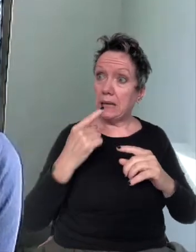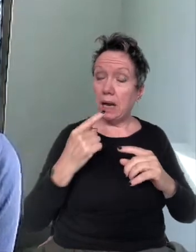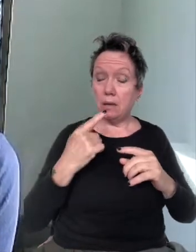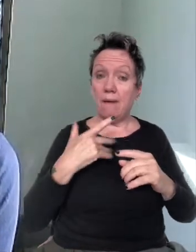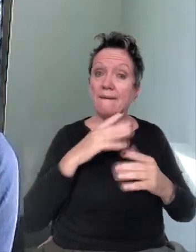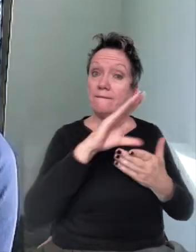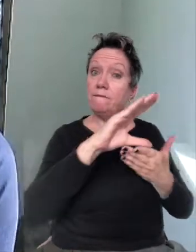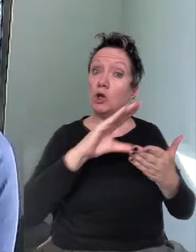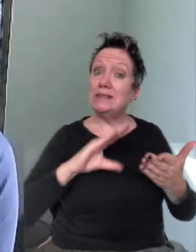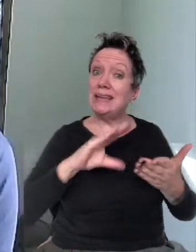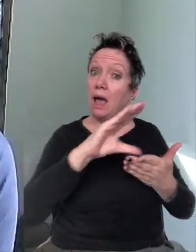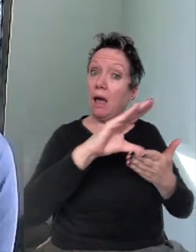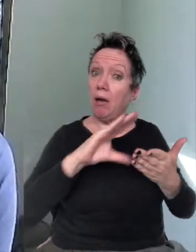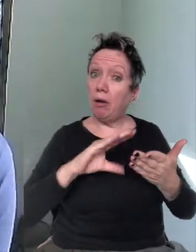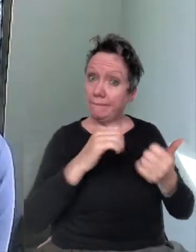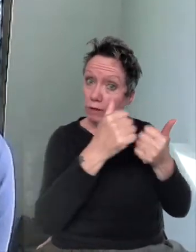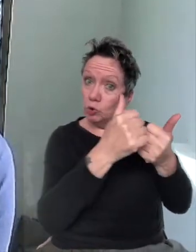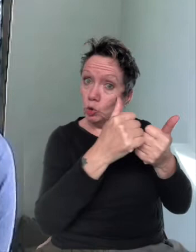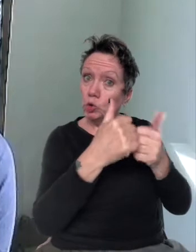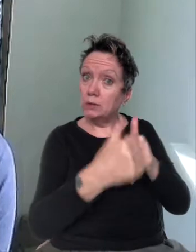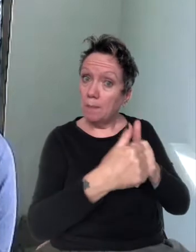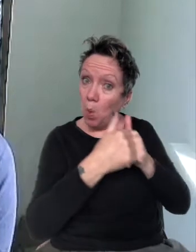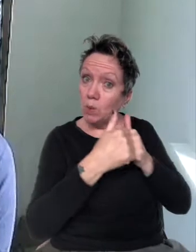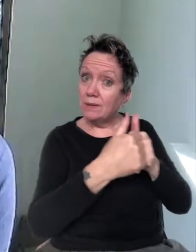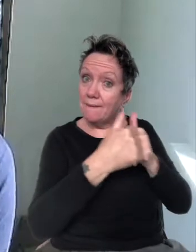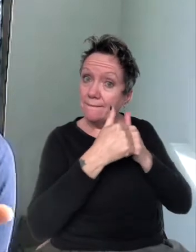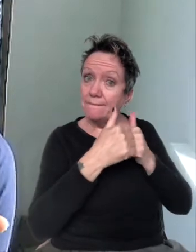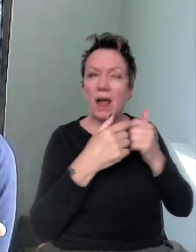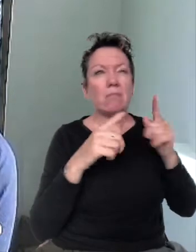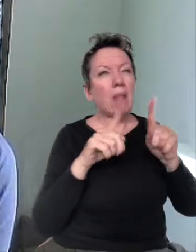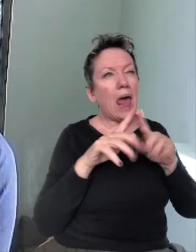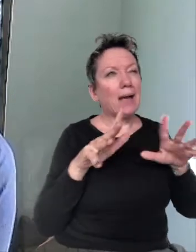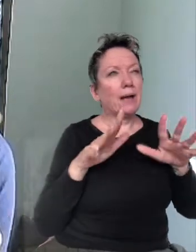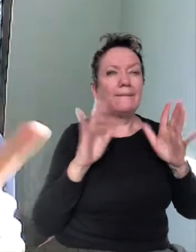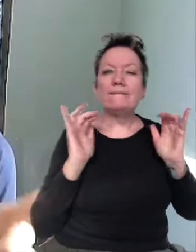Um, and as, especially for festivals, we're thinking about restructuring things and move it online.